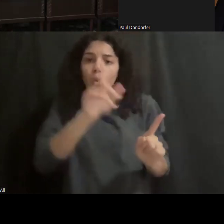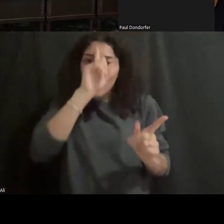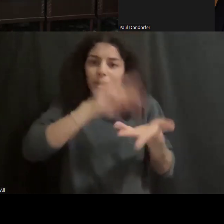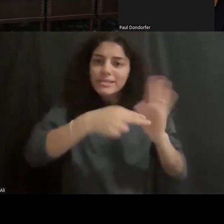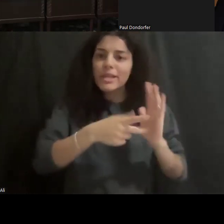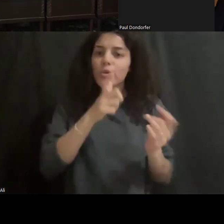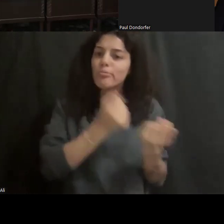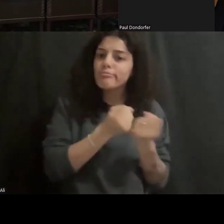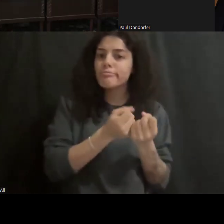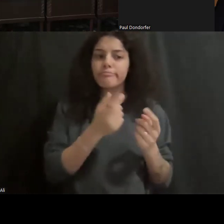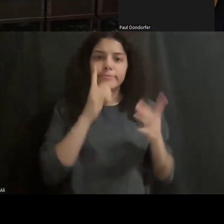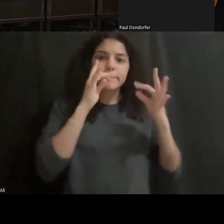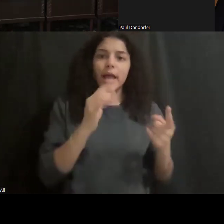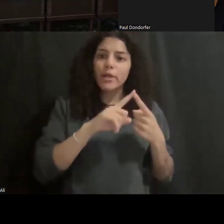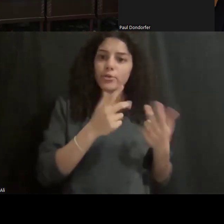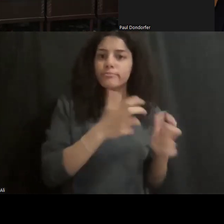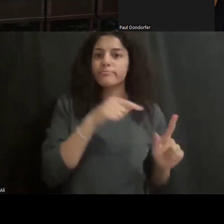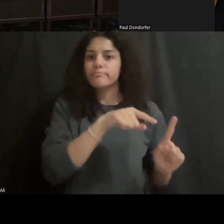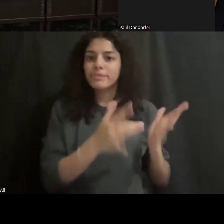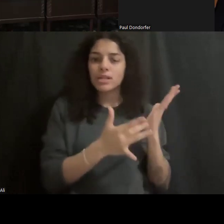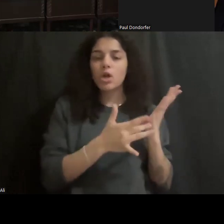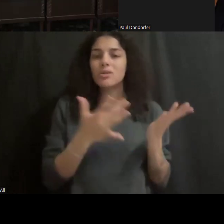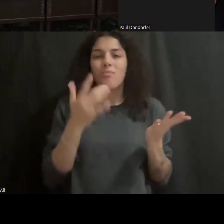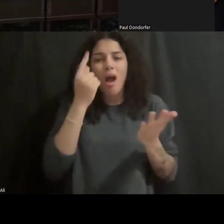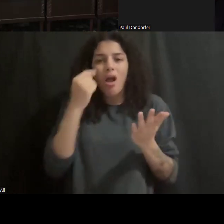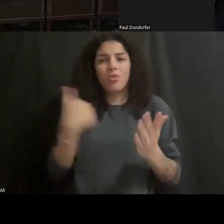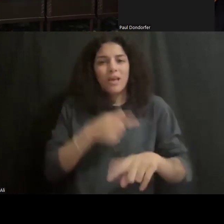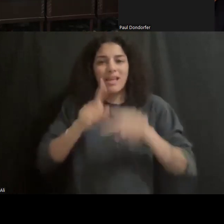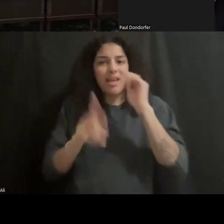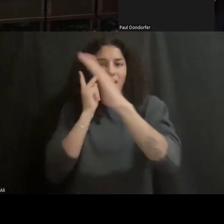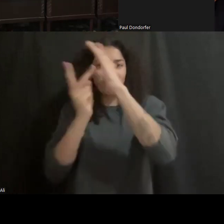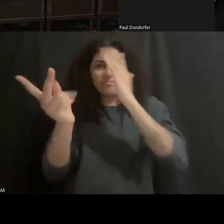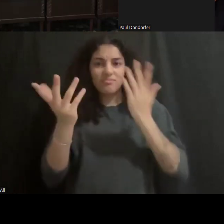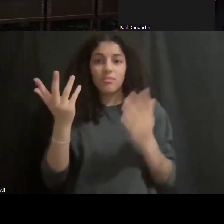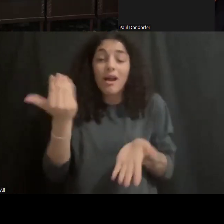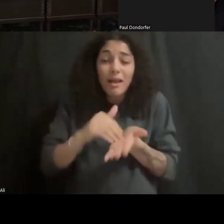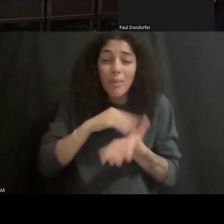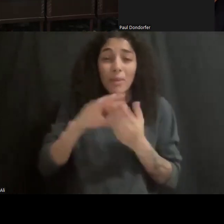don't know where we're going to be Um you know even in like in six months like I said so I'm